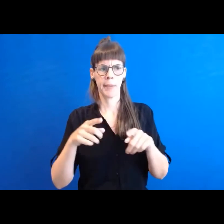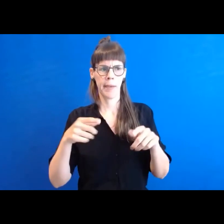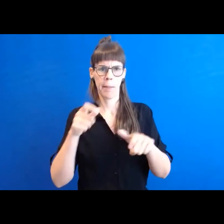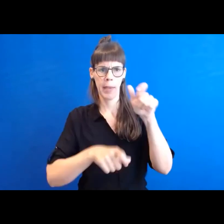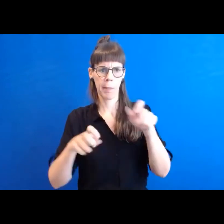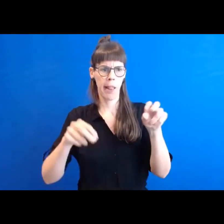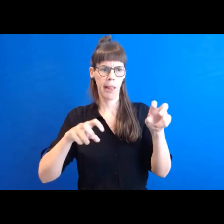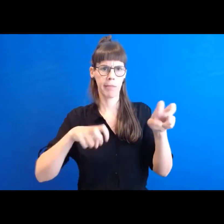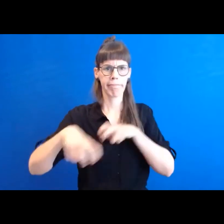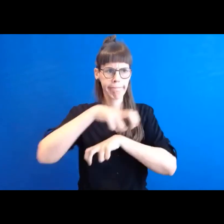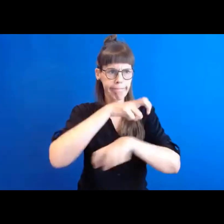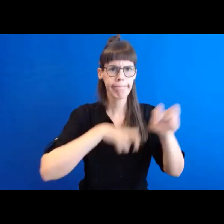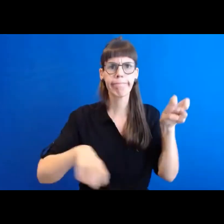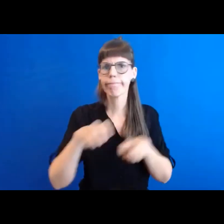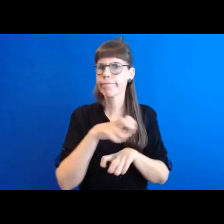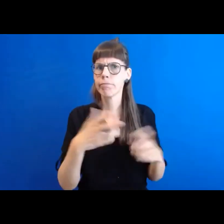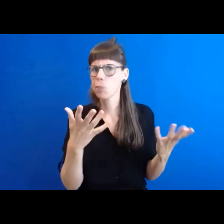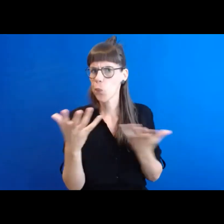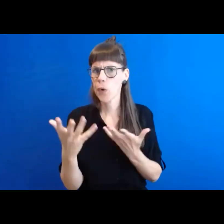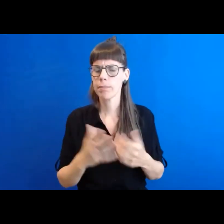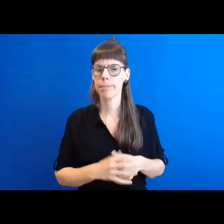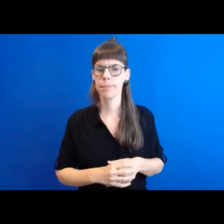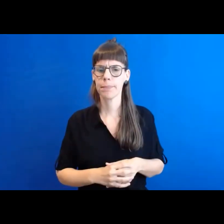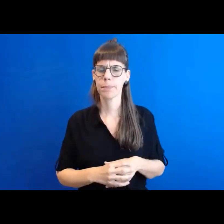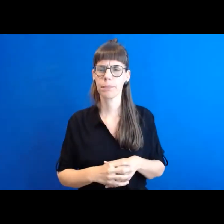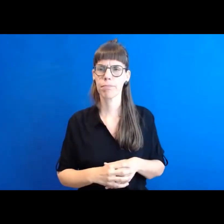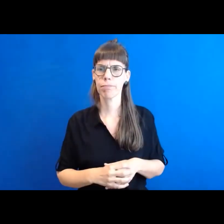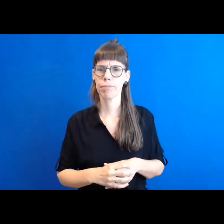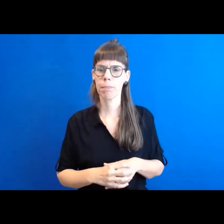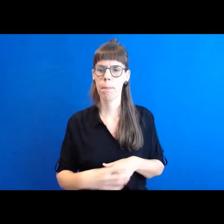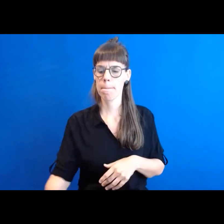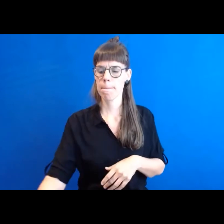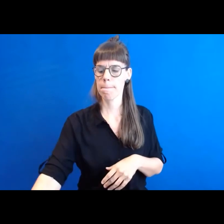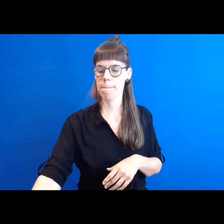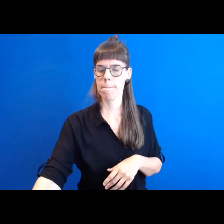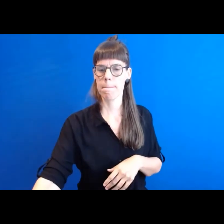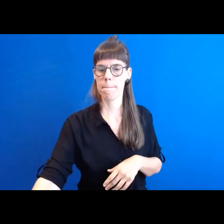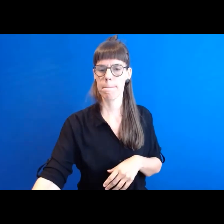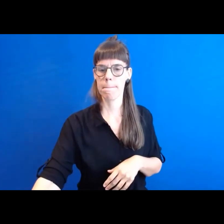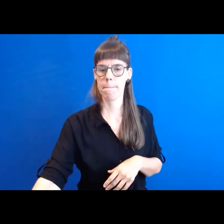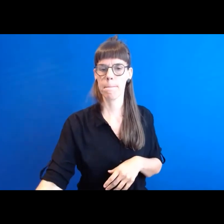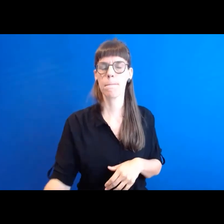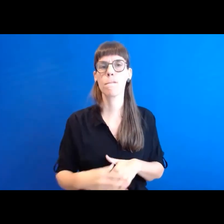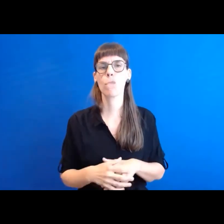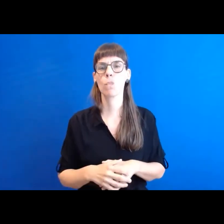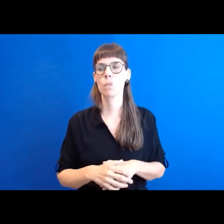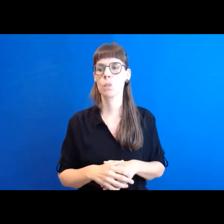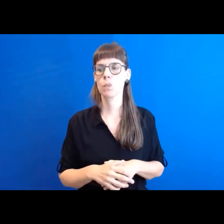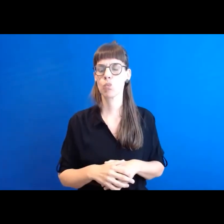when we began this investigation, the idea was to get centred on the (?) ability. We have in mind